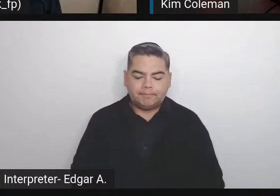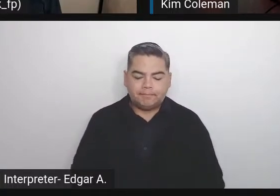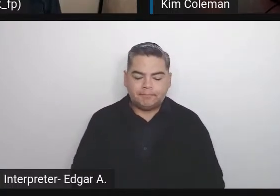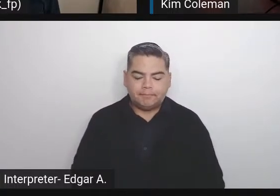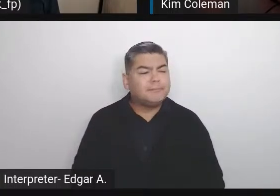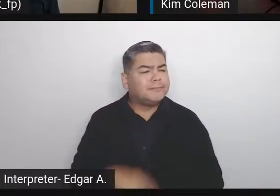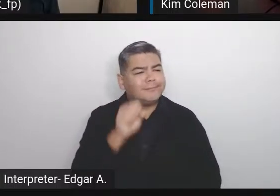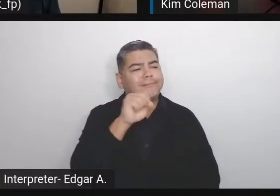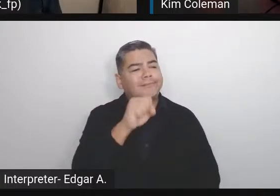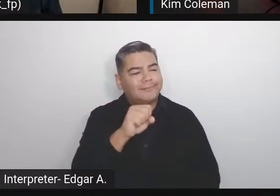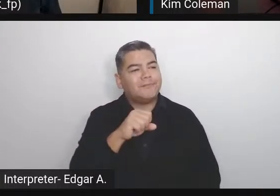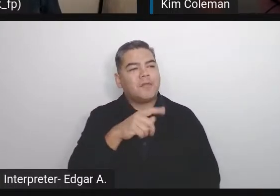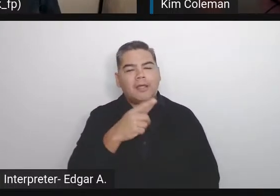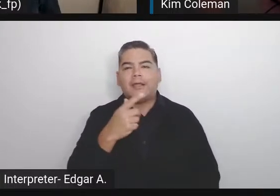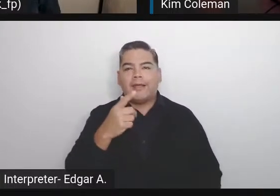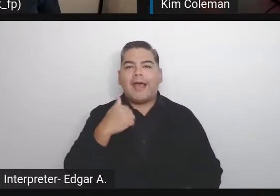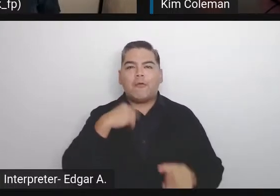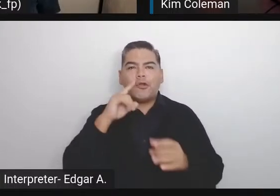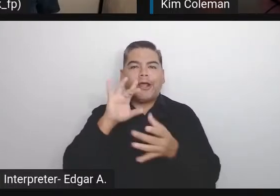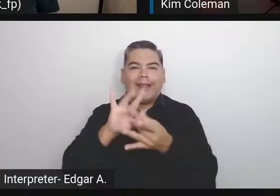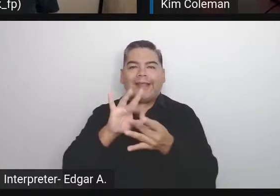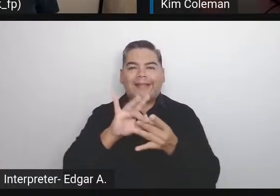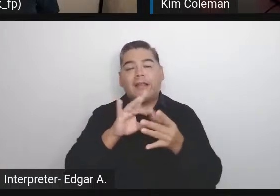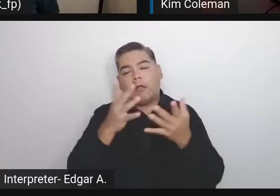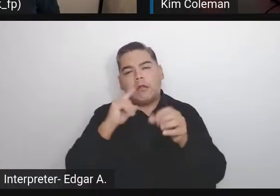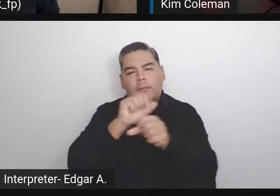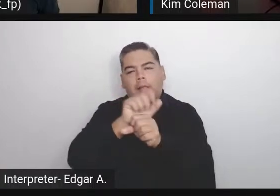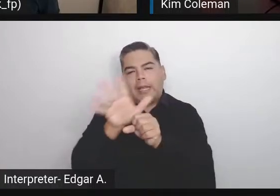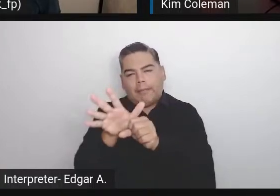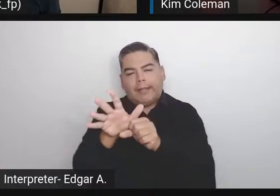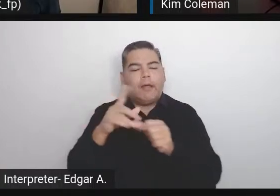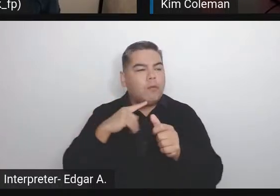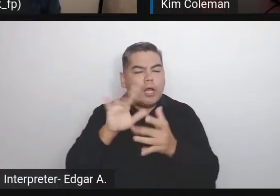was definitely the first time ≫: Through the pandemic there were people I would reach out